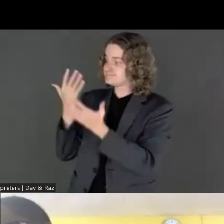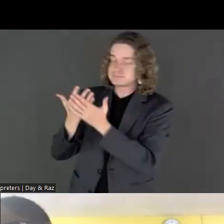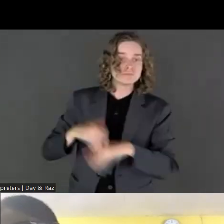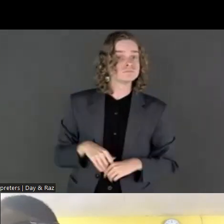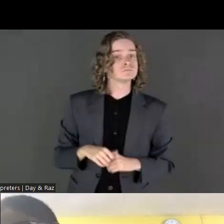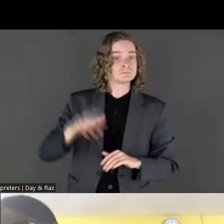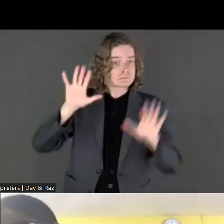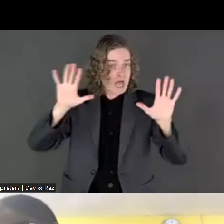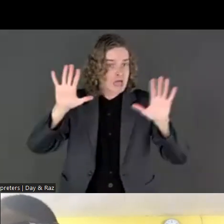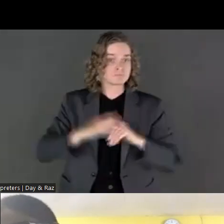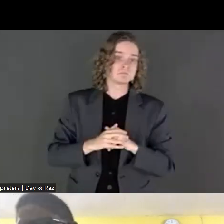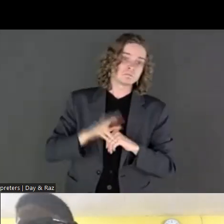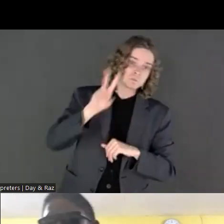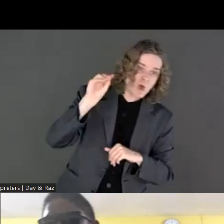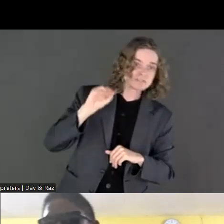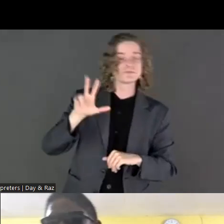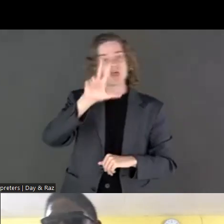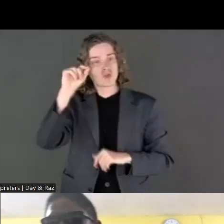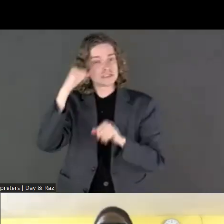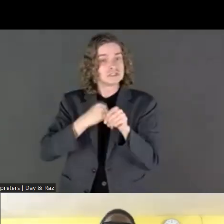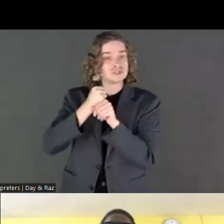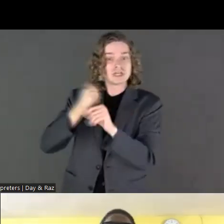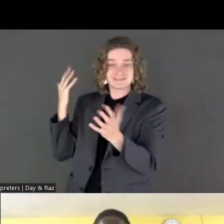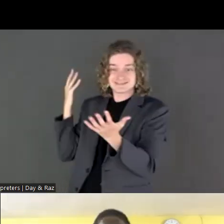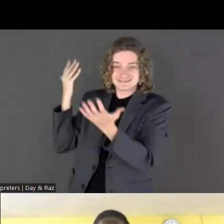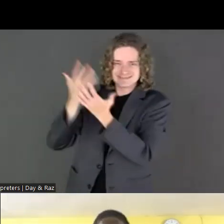developing approaches and standards for disability inclusive humanitarian action.